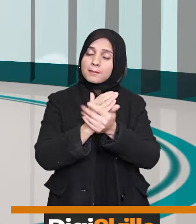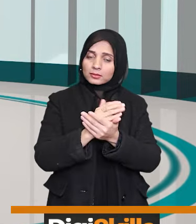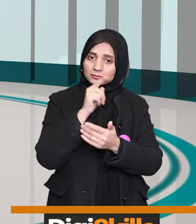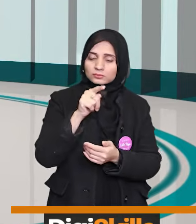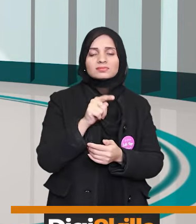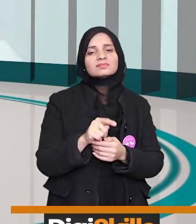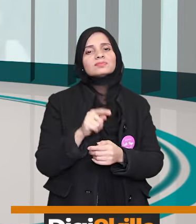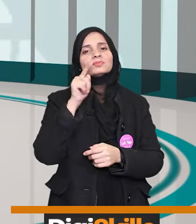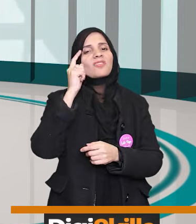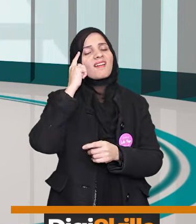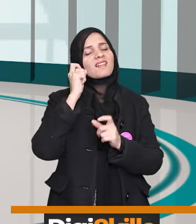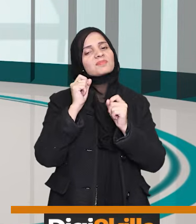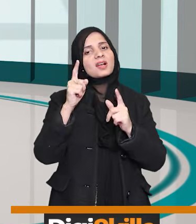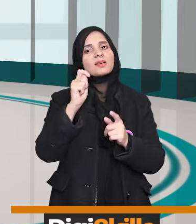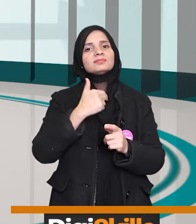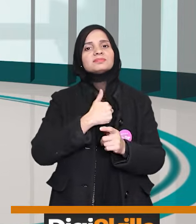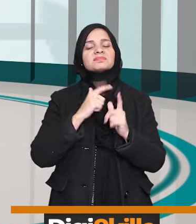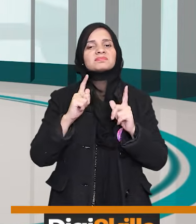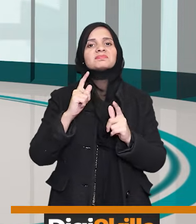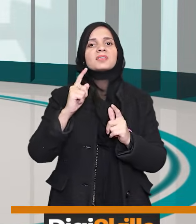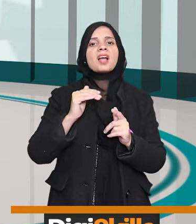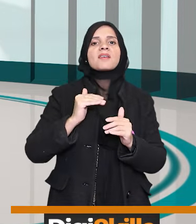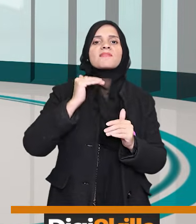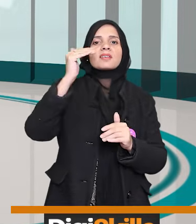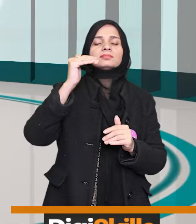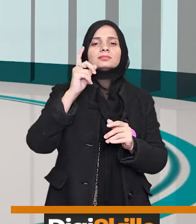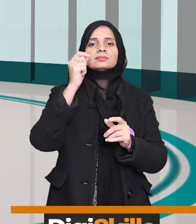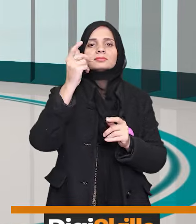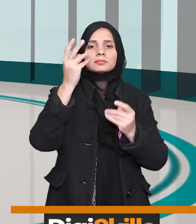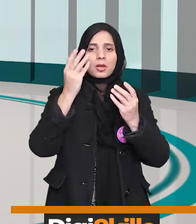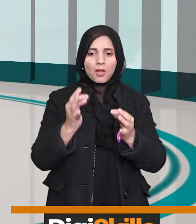then trust me, the first two things will come automatically. For accountability